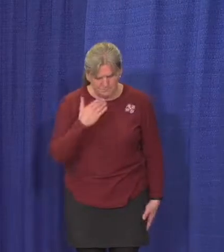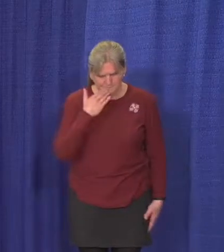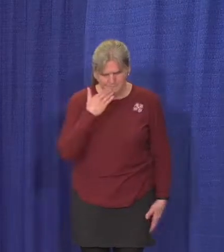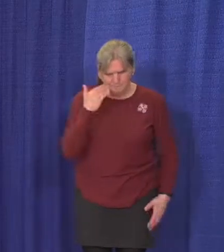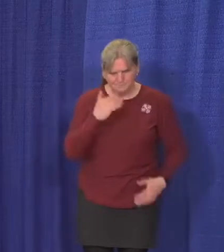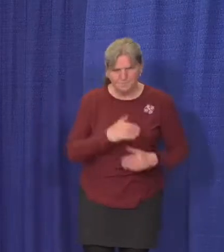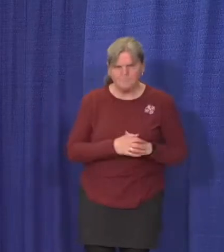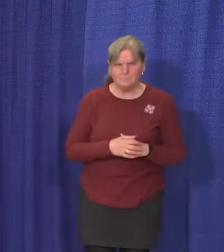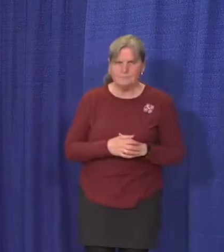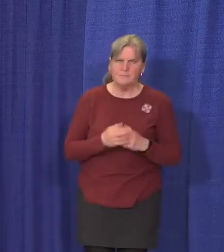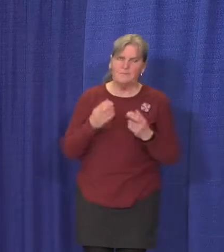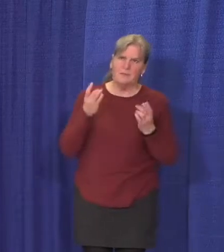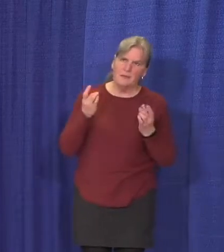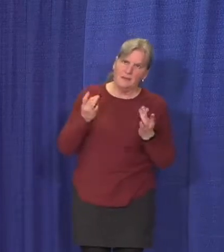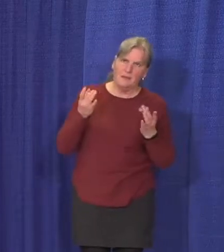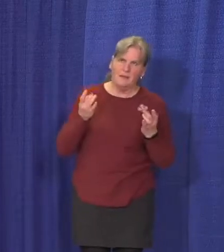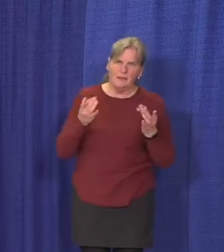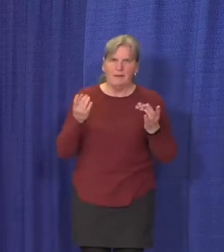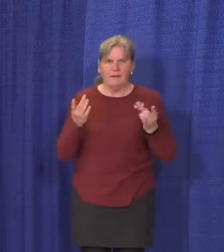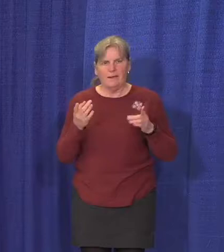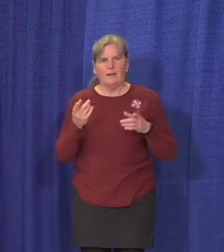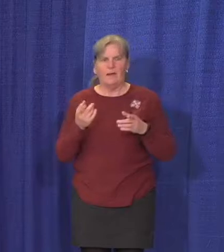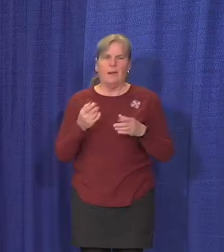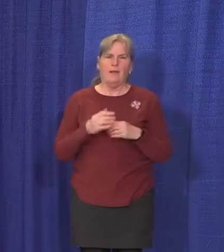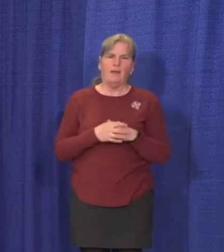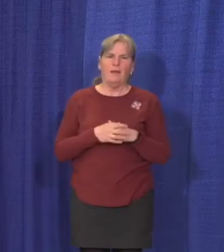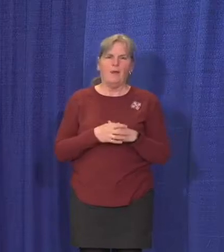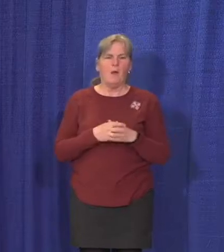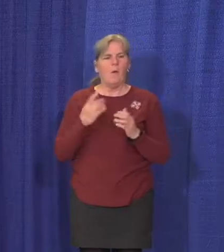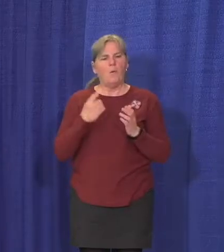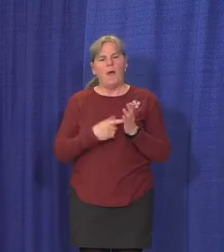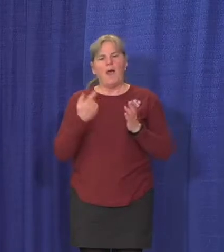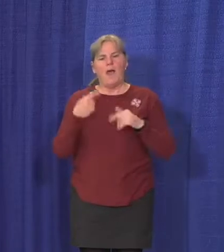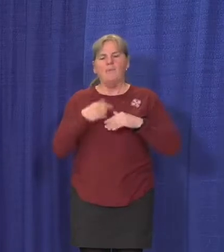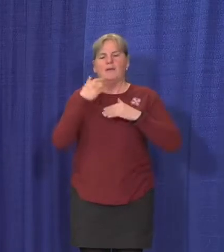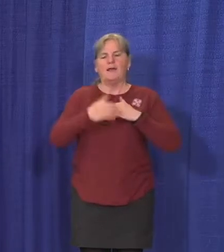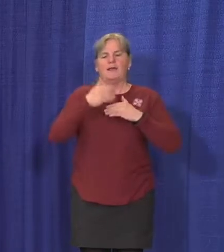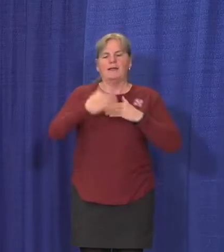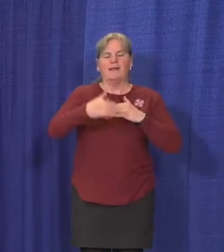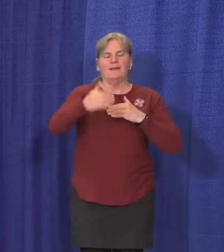YUKON news. Reporter: My first question, I hated to always be